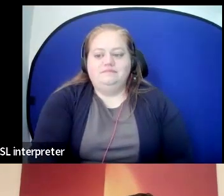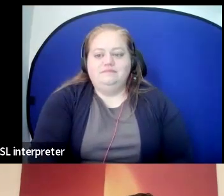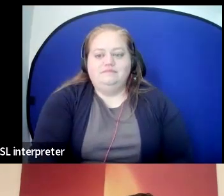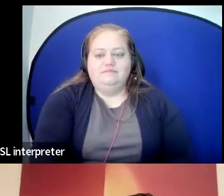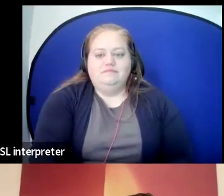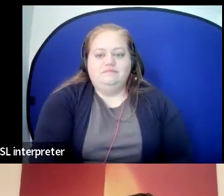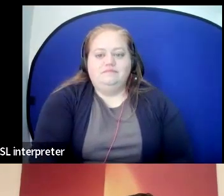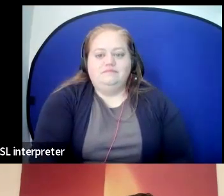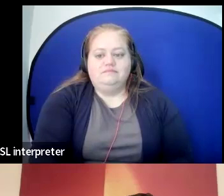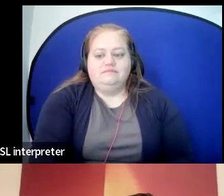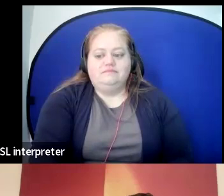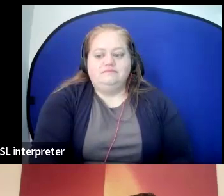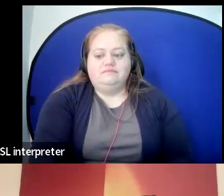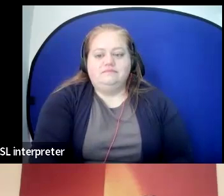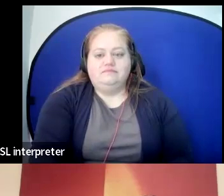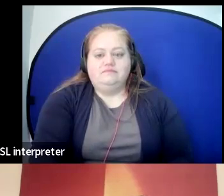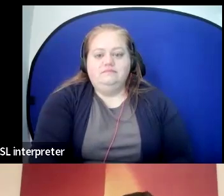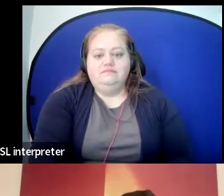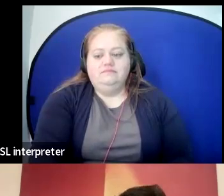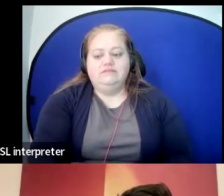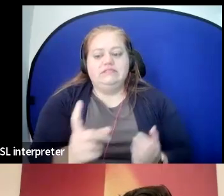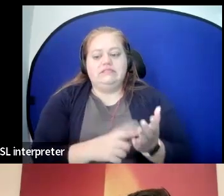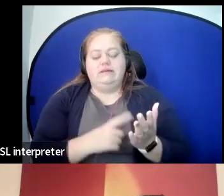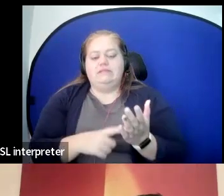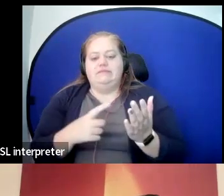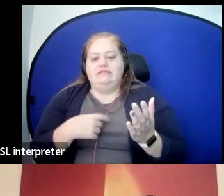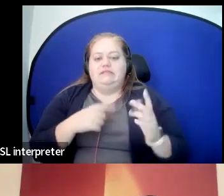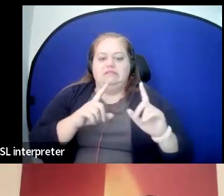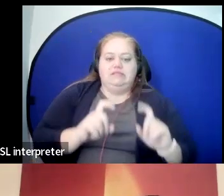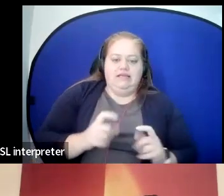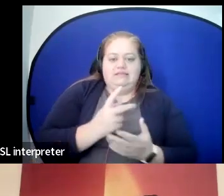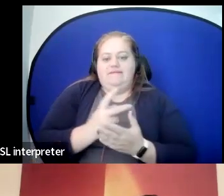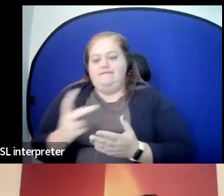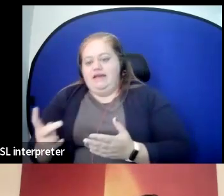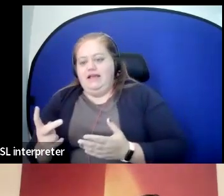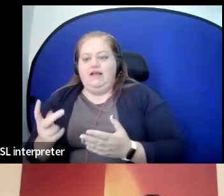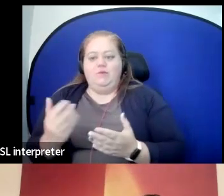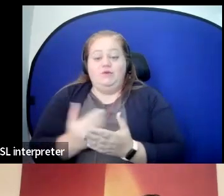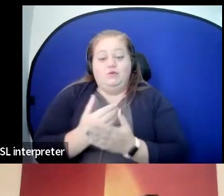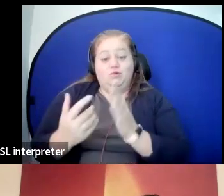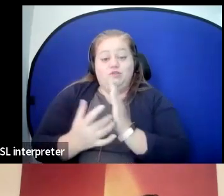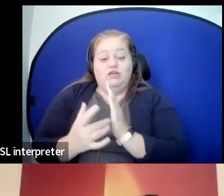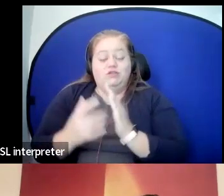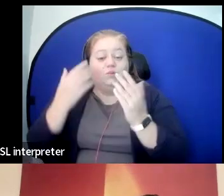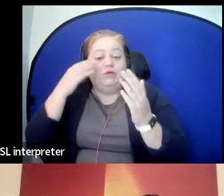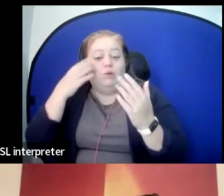Because this is a new technology, we don't know how these models necessarily how they're going